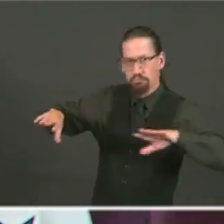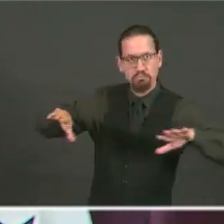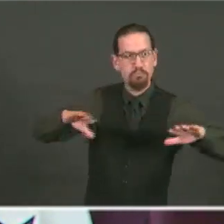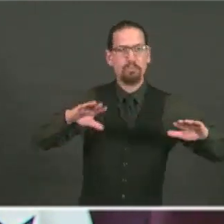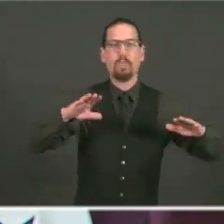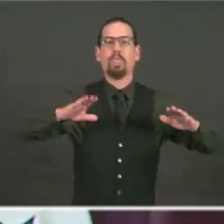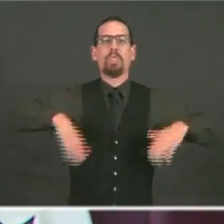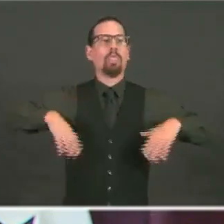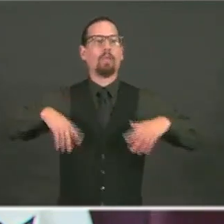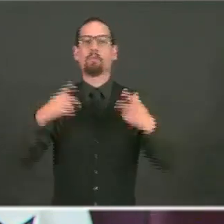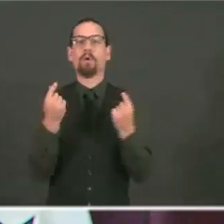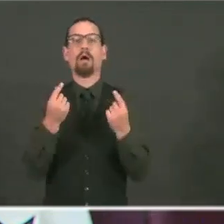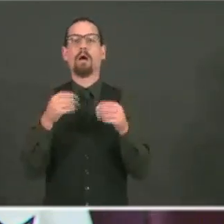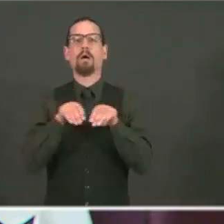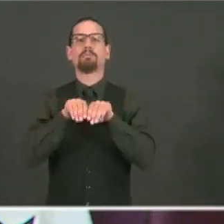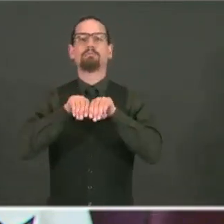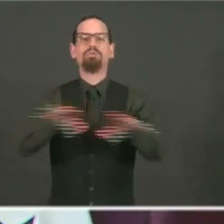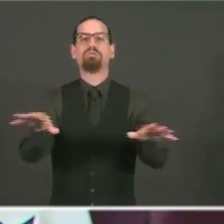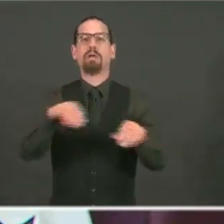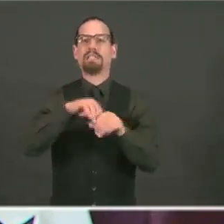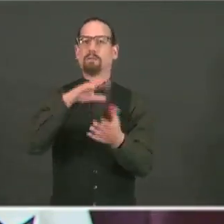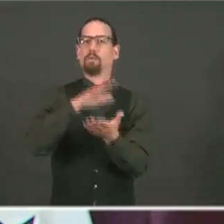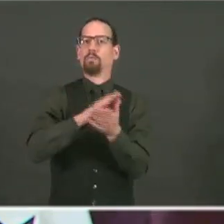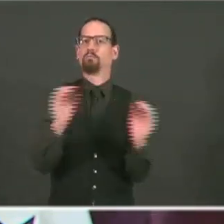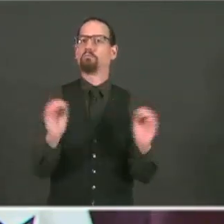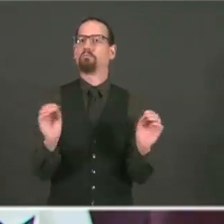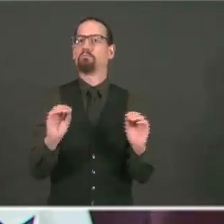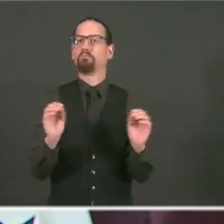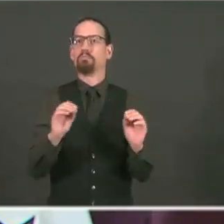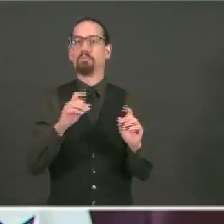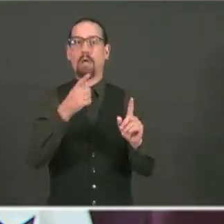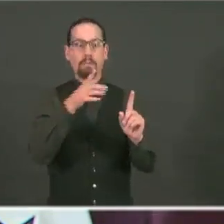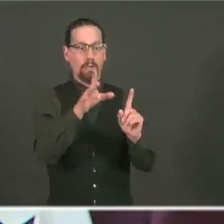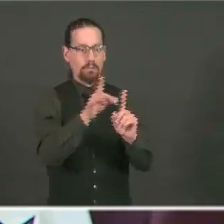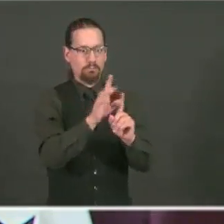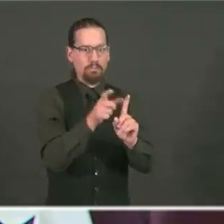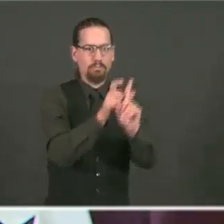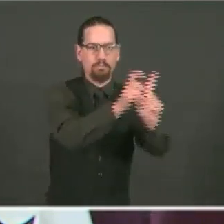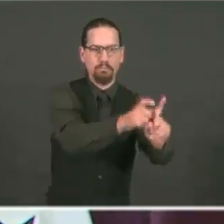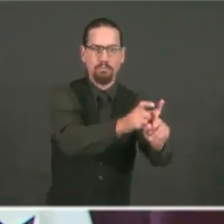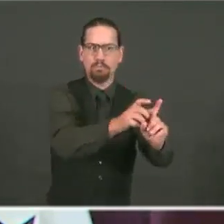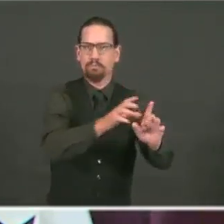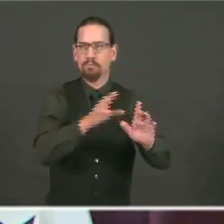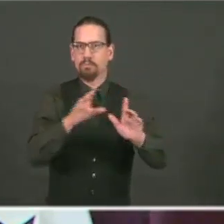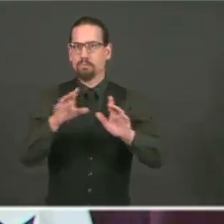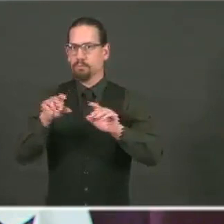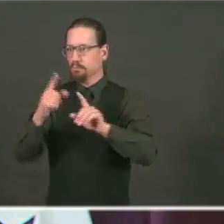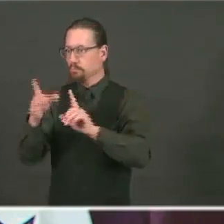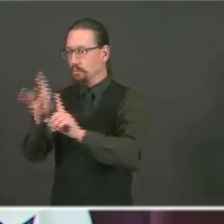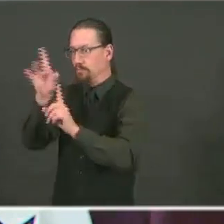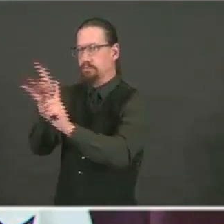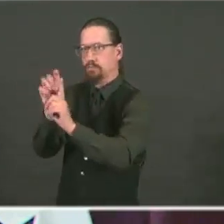POINT WE ARE NOT SEEING TRANSITION WITHIN SCHOOLS. WE ARE MONITORING IT CLOSELY, YOU'RE GOING TO BE VERY